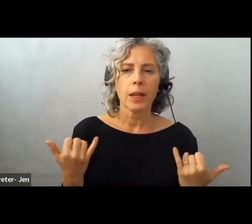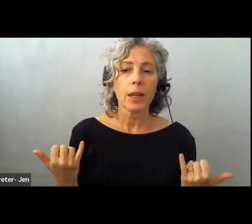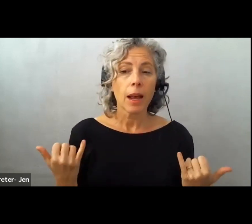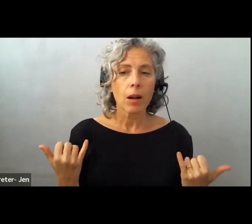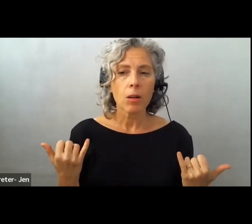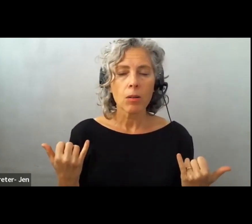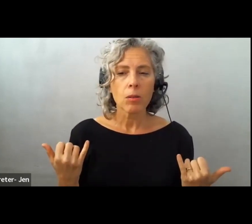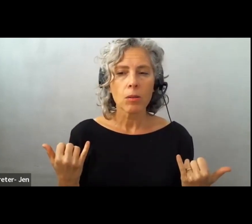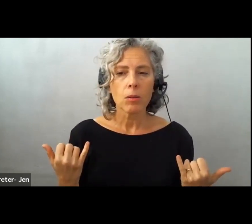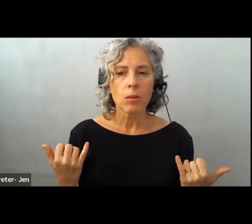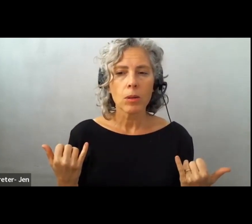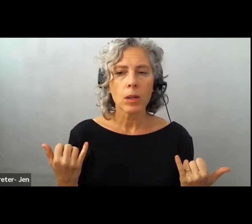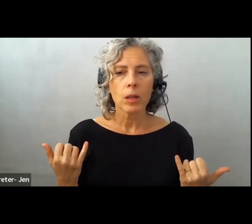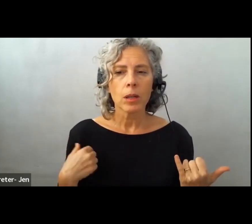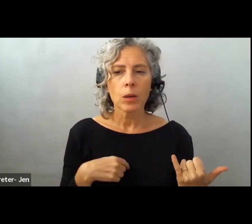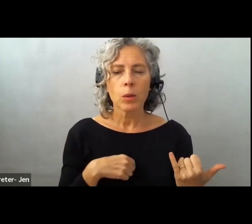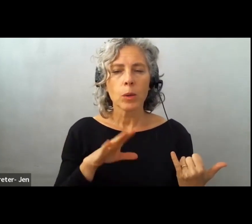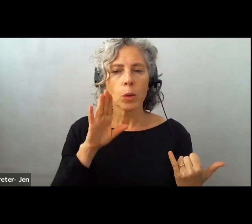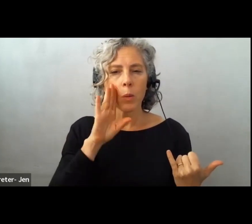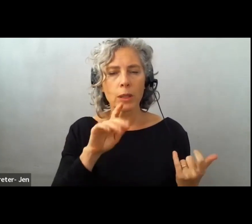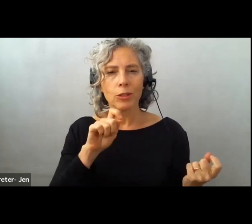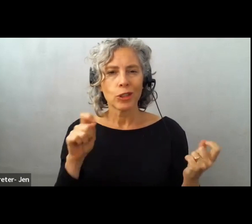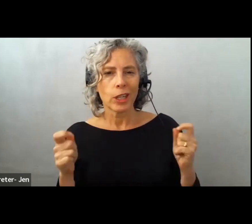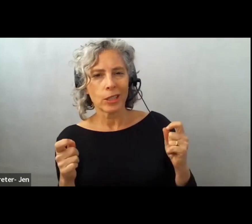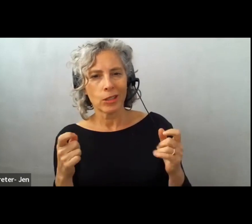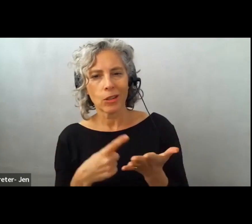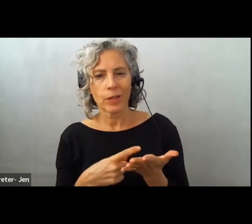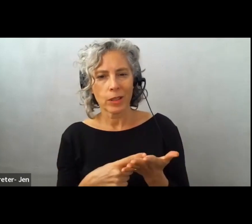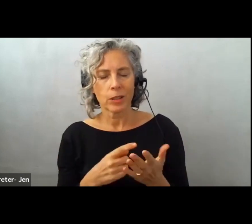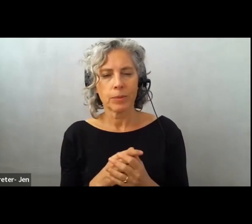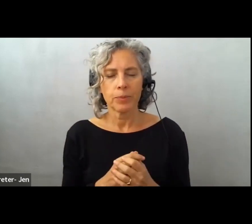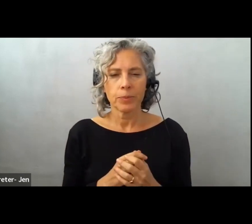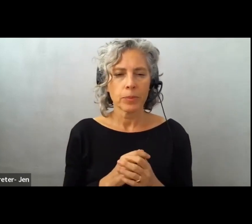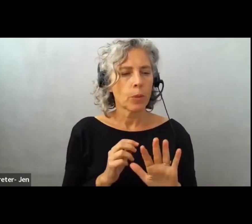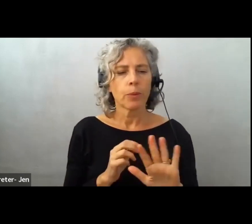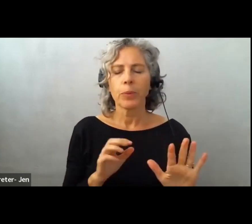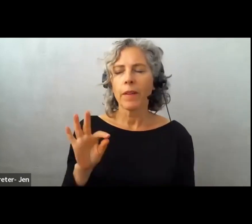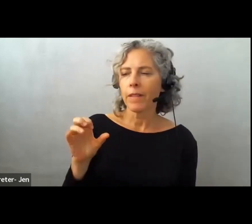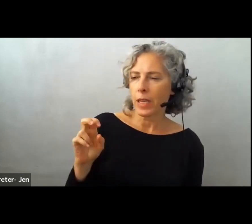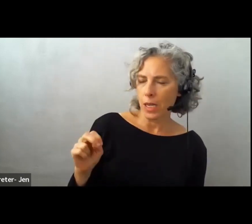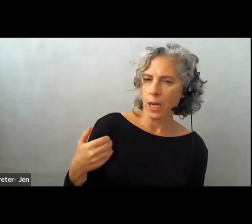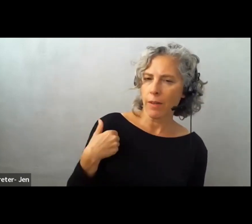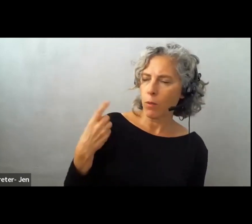going to turn the conversation, actually, you know what Finn I have, I have one The question